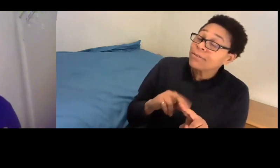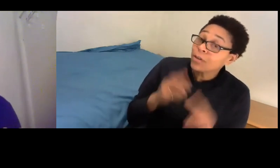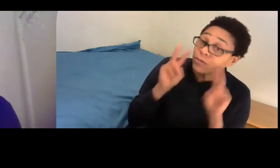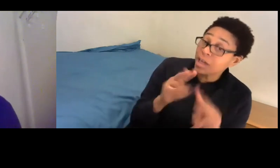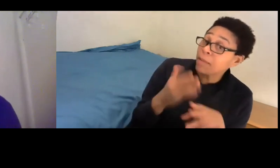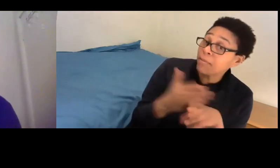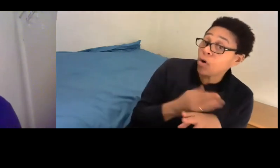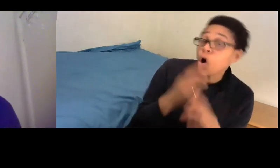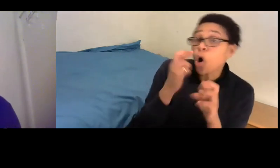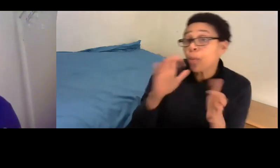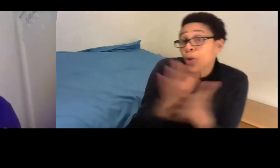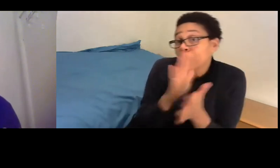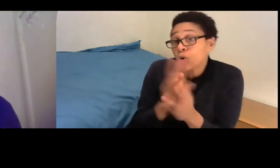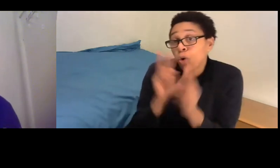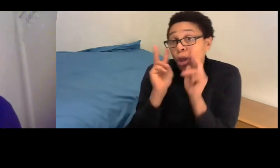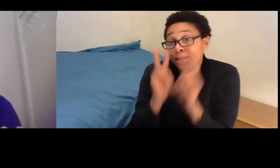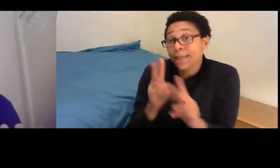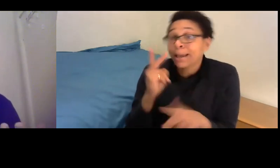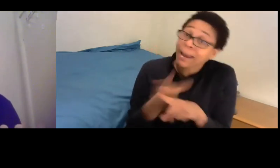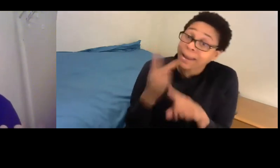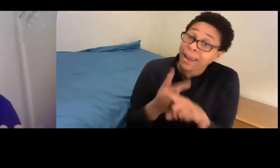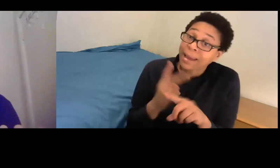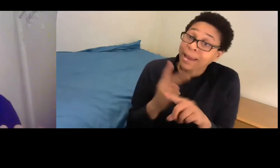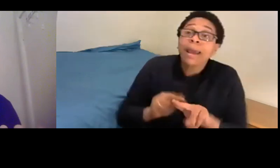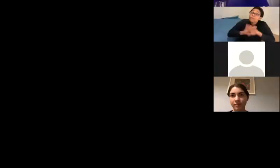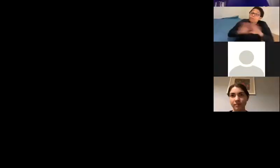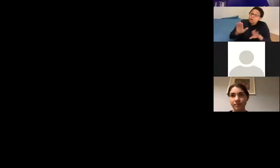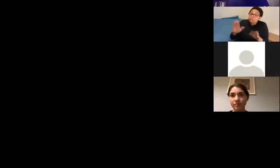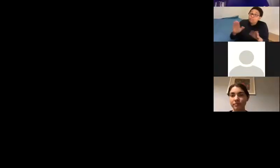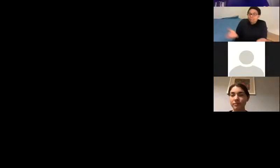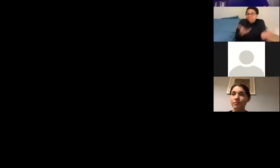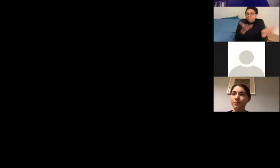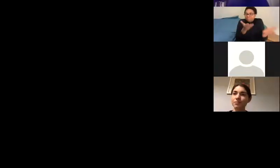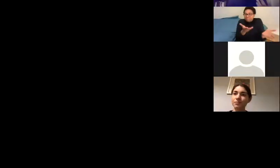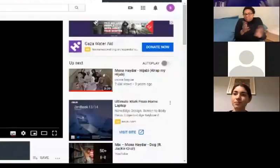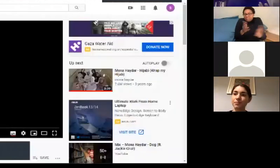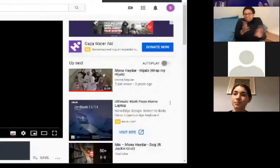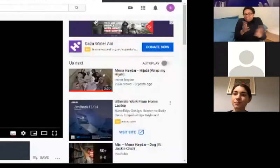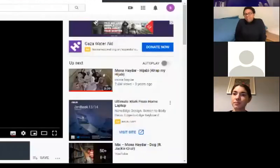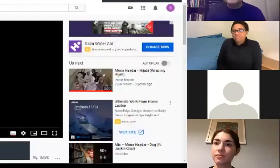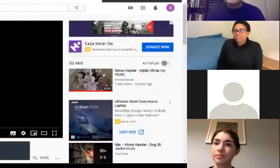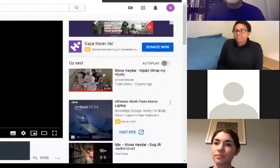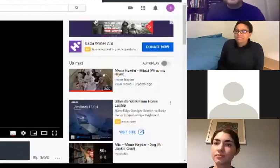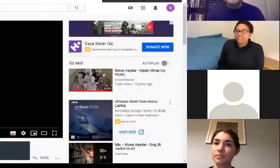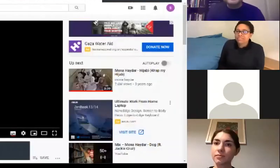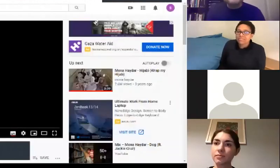try and play as much of it as possible because there's something I want to say about it.